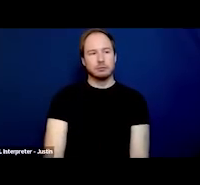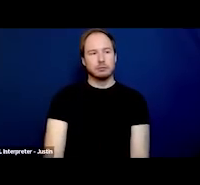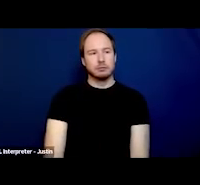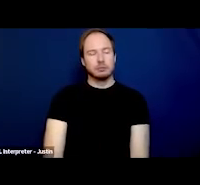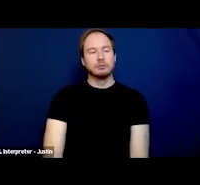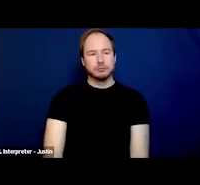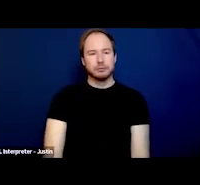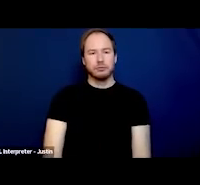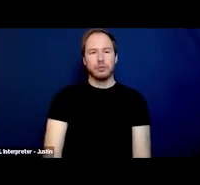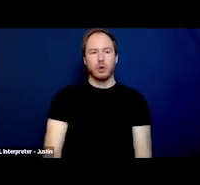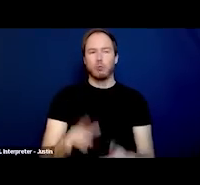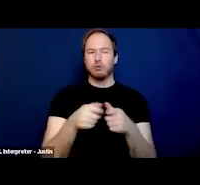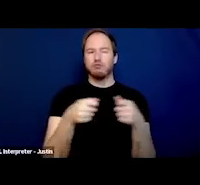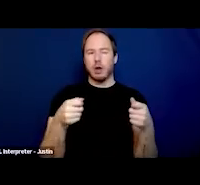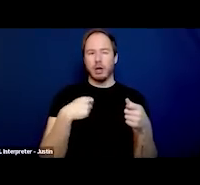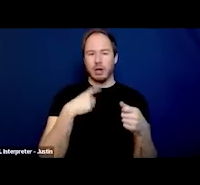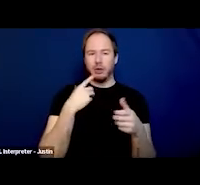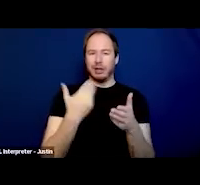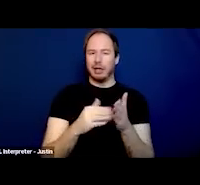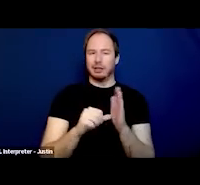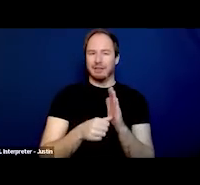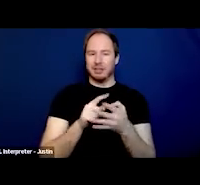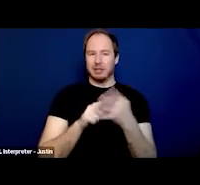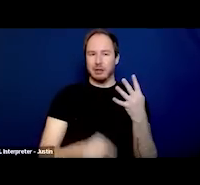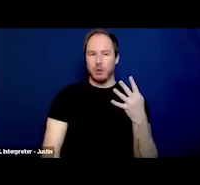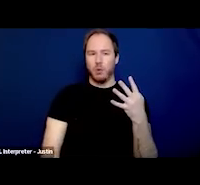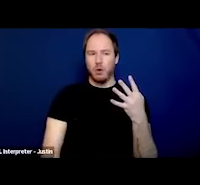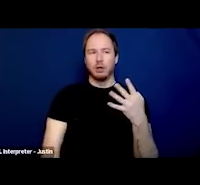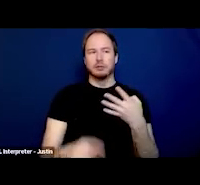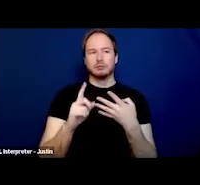So in closing, I hope you'll take these points away from my talk, which is health equity and addressing